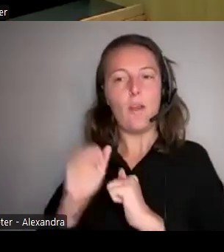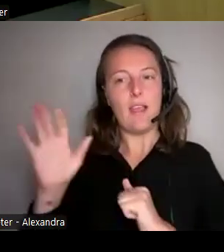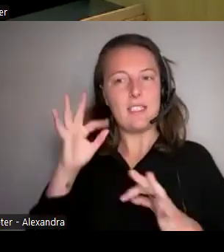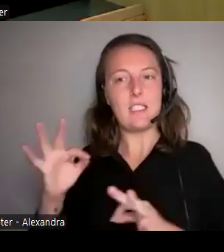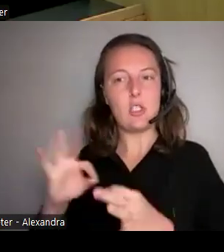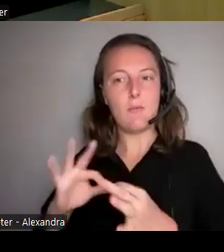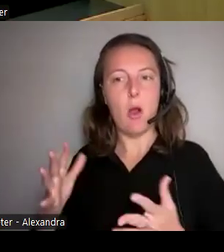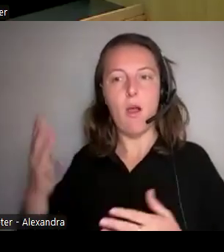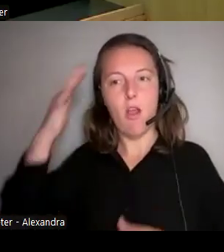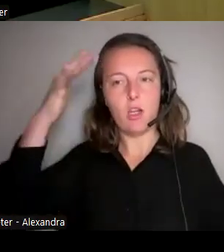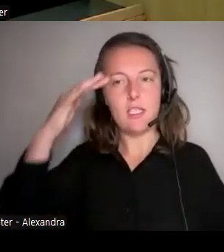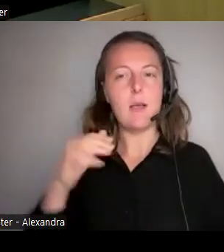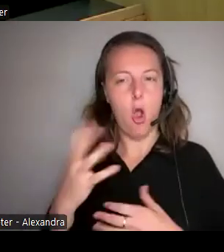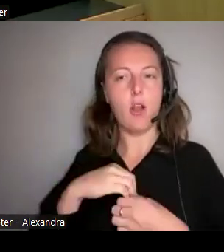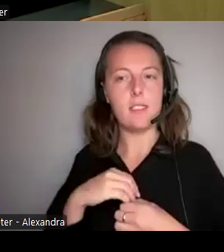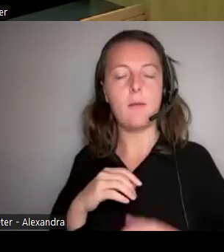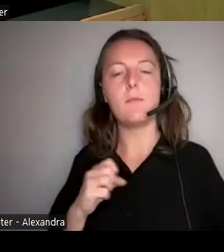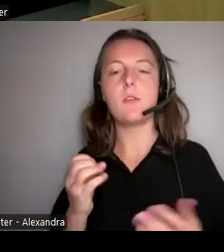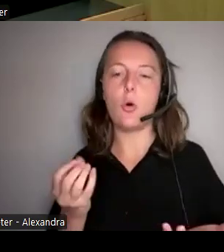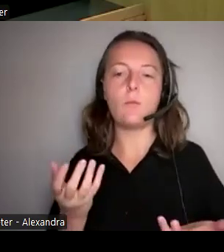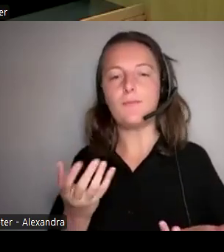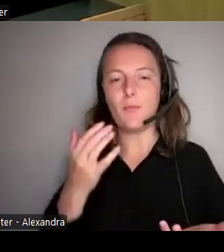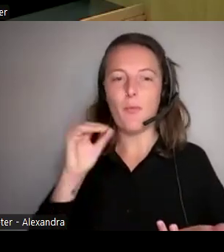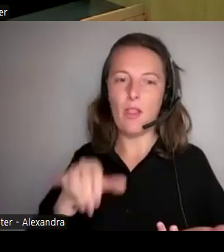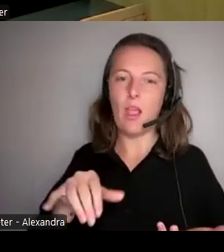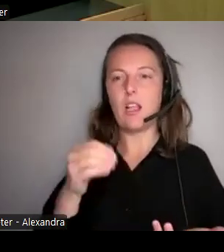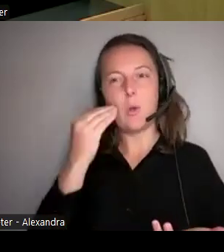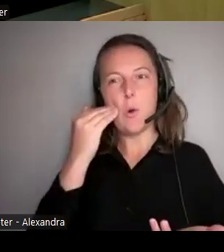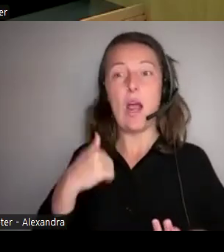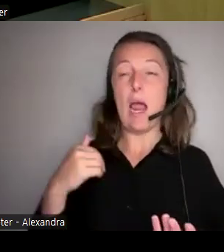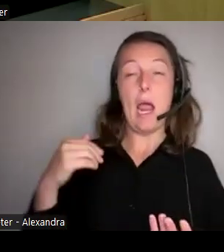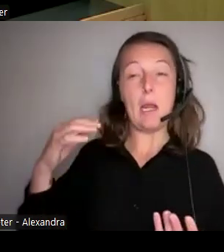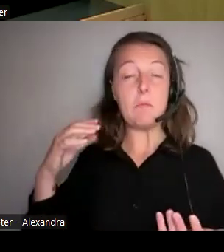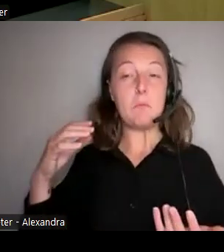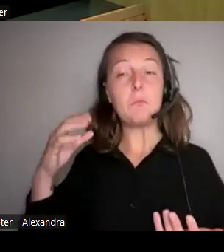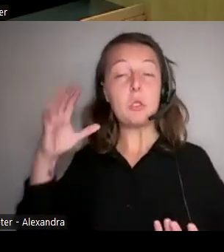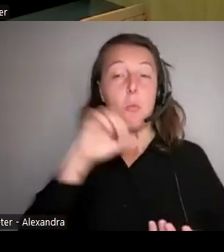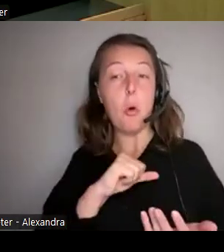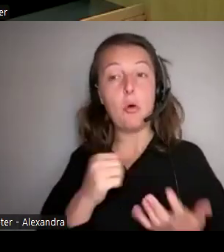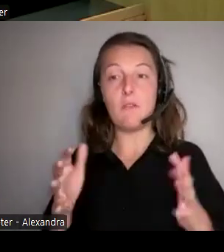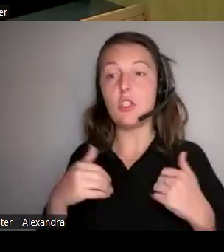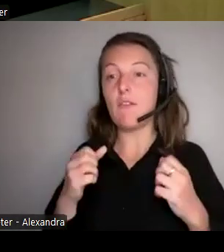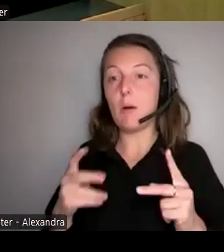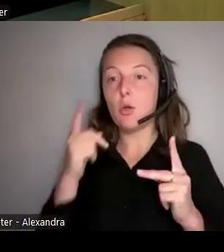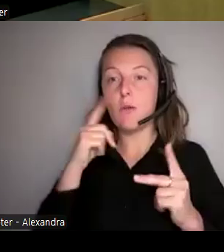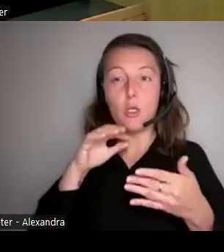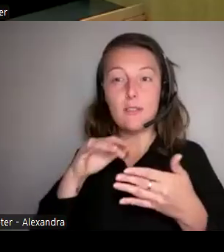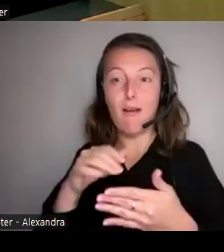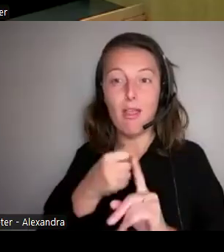Um and uh so um you know I suppose there's an opportunity to study the impact of these